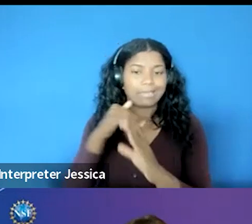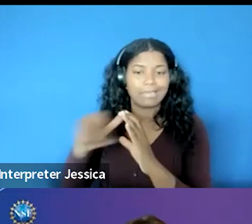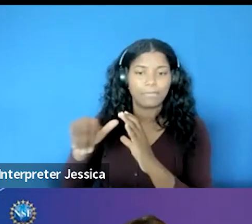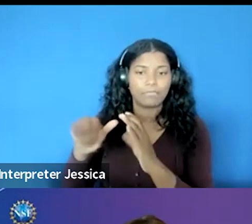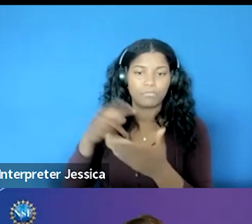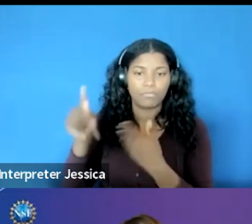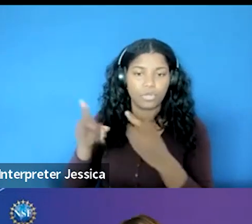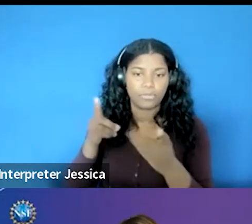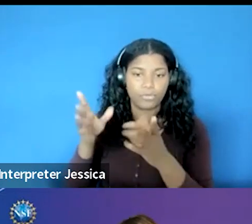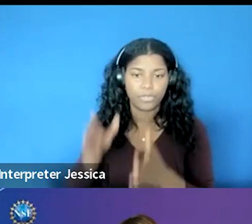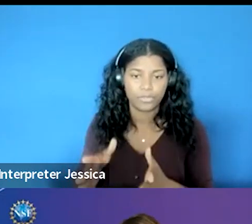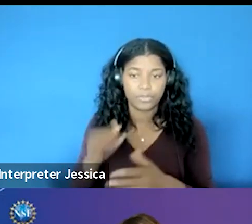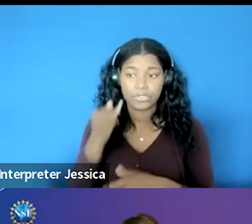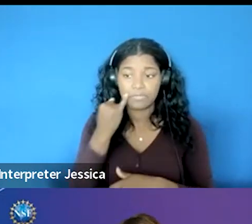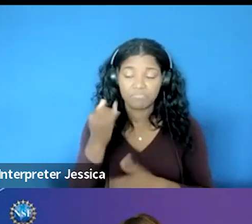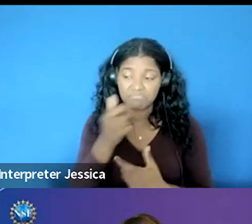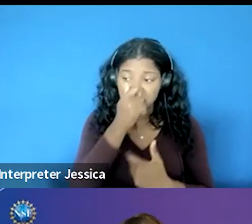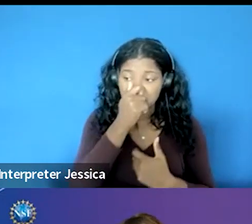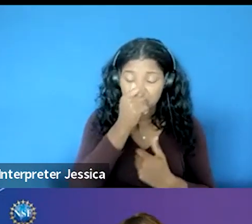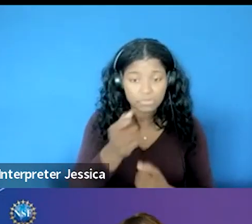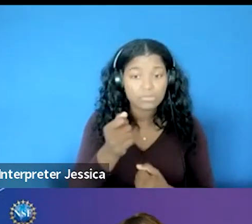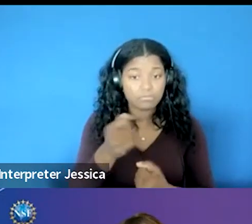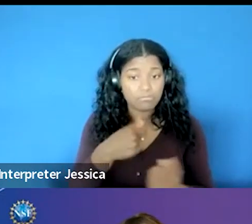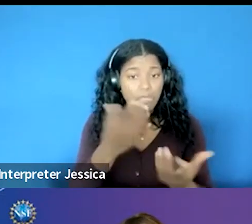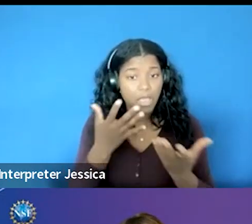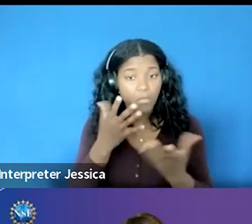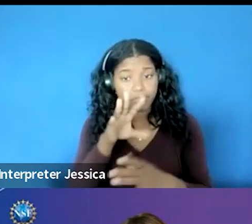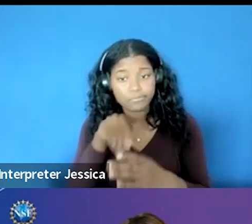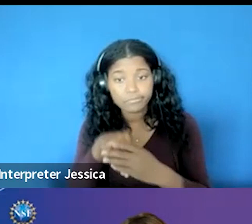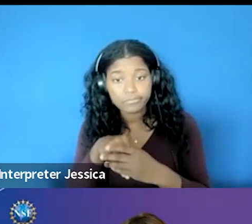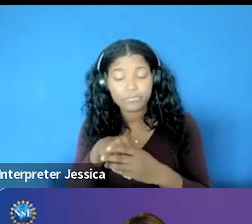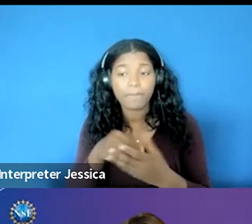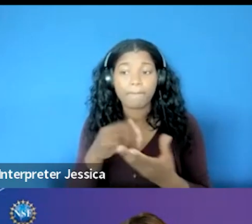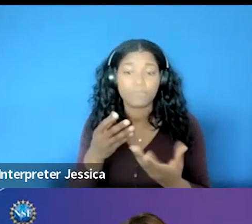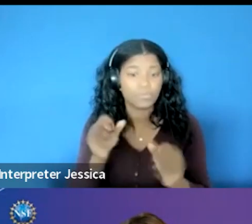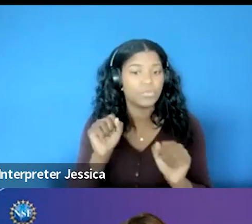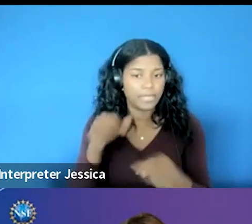So if you find an area that is known as in your lane, but at least not necessarily